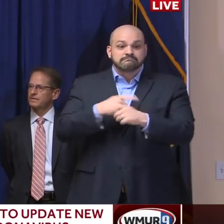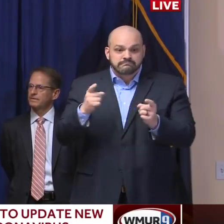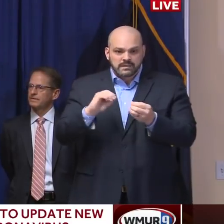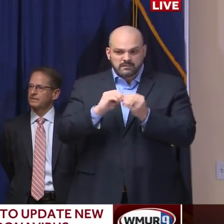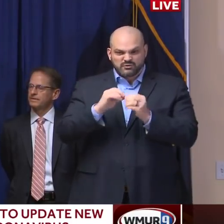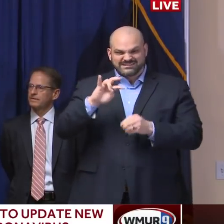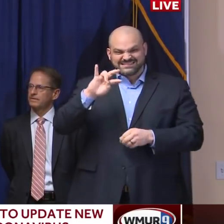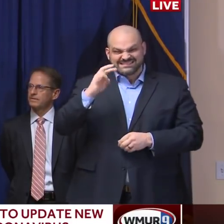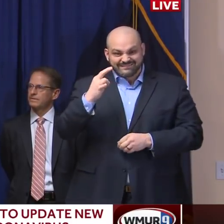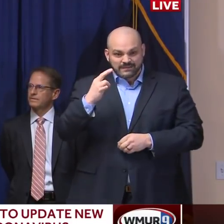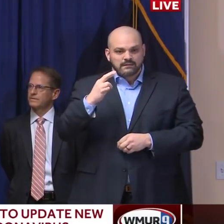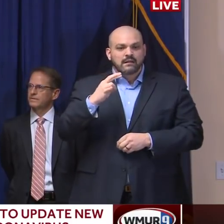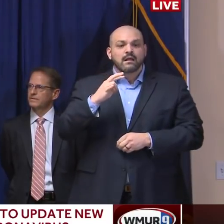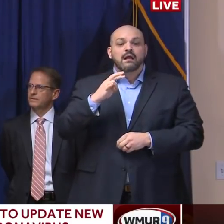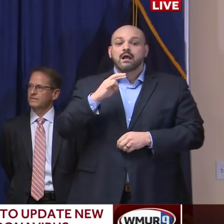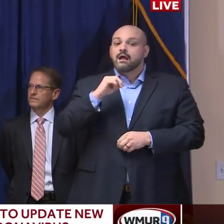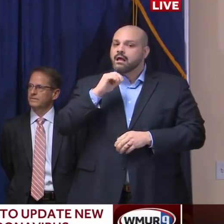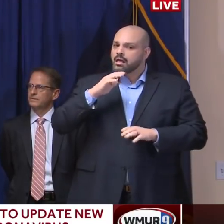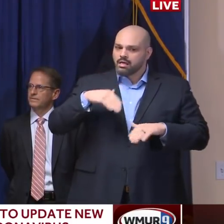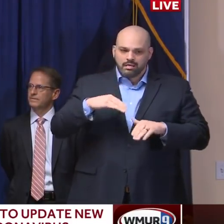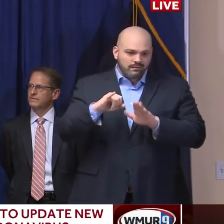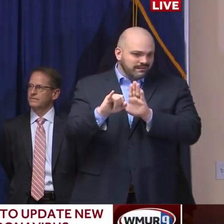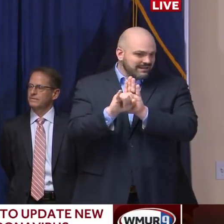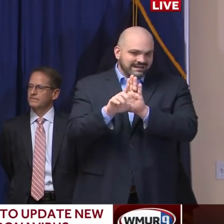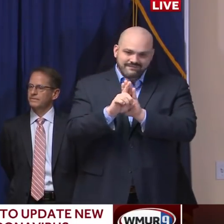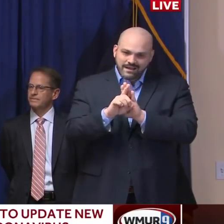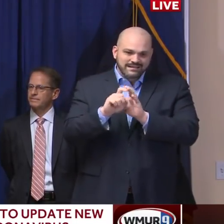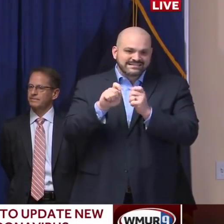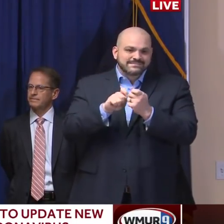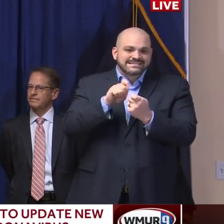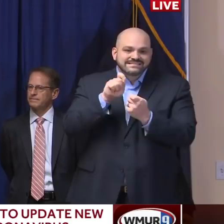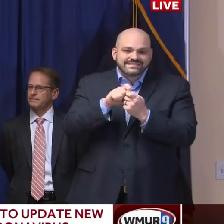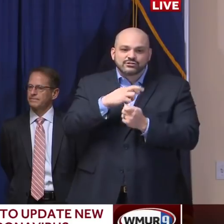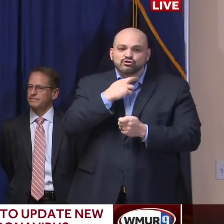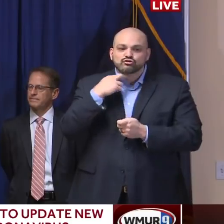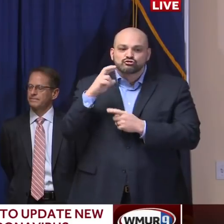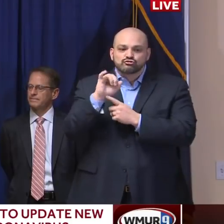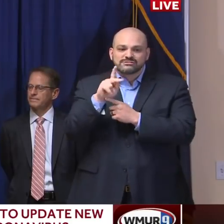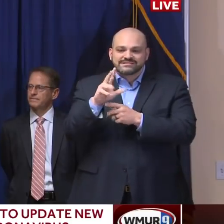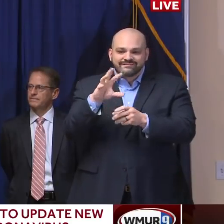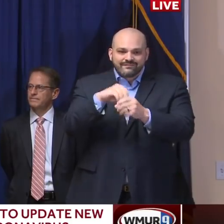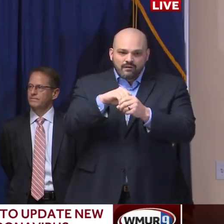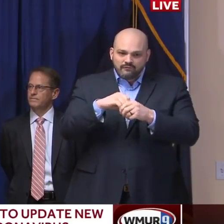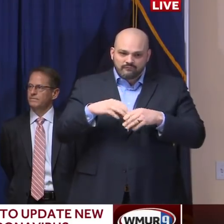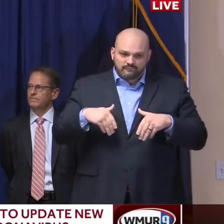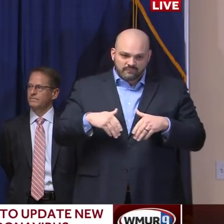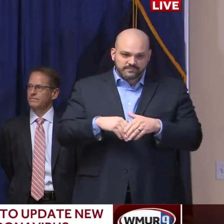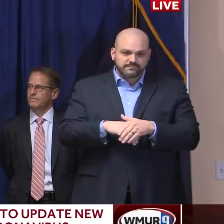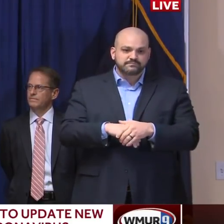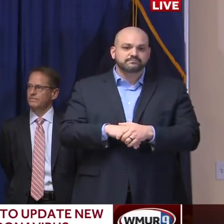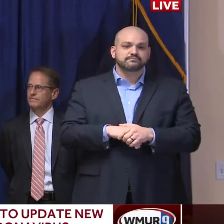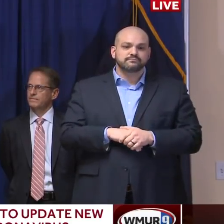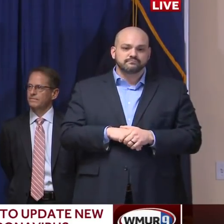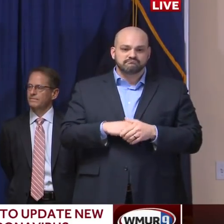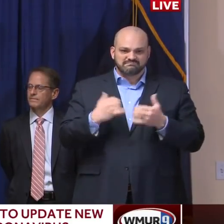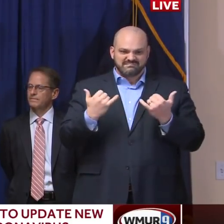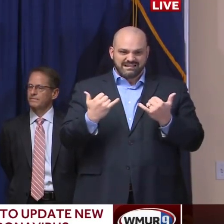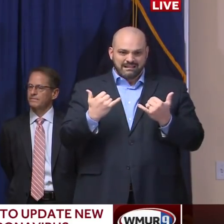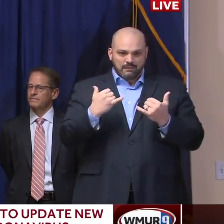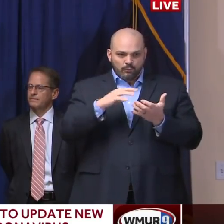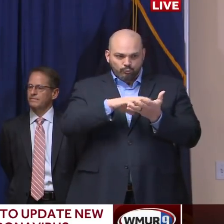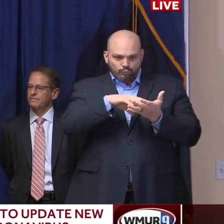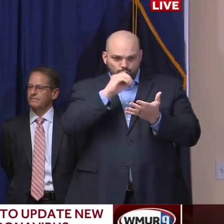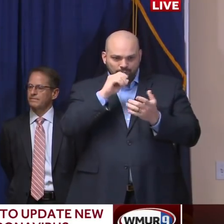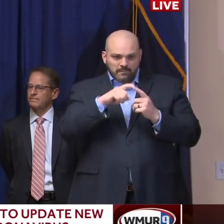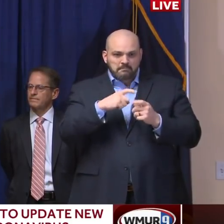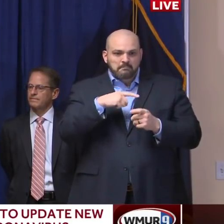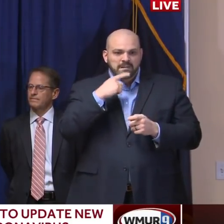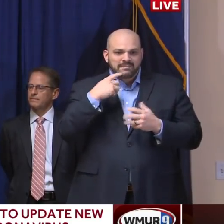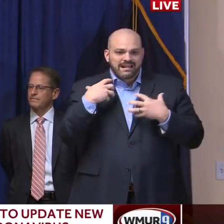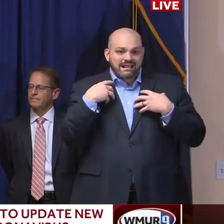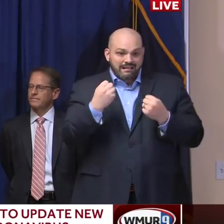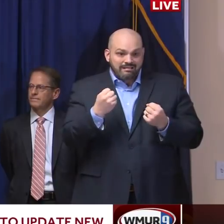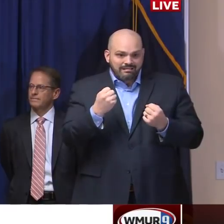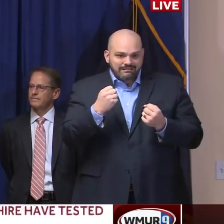I ALSO WANT TO MAKE MENTION THAT LATE FRIDAY EVENING, WE ANNOUNCED A SEVENTH CASE BUT HAD NOT IDENTIFIED OR ANNOUNCED SPECIFIC RISK FACTORS FOR THE INDIVIDUAL.